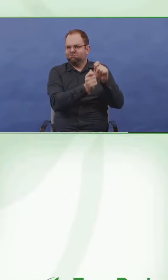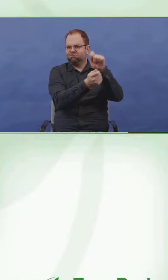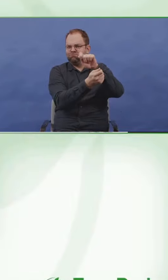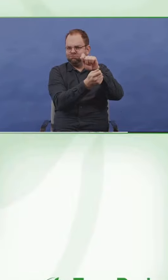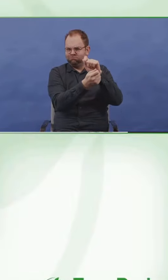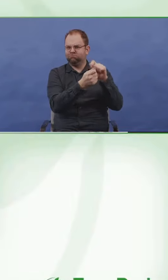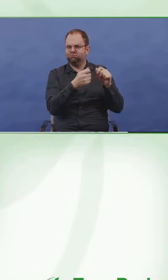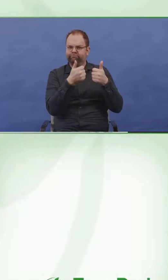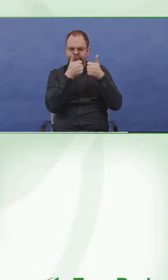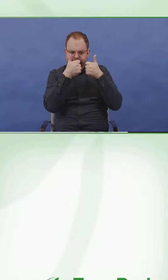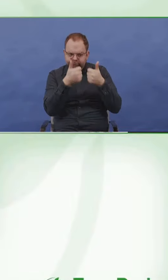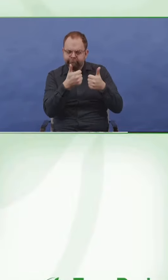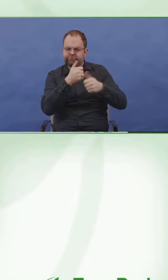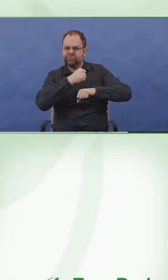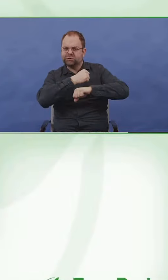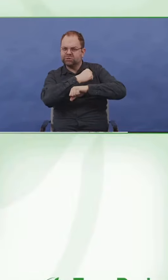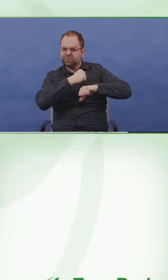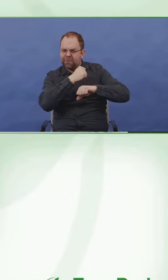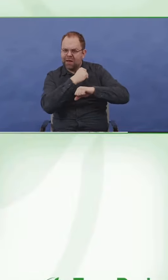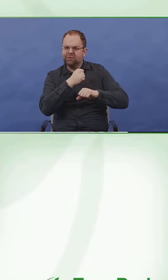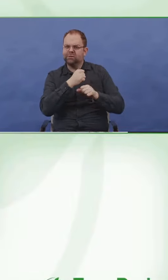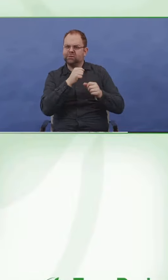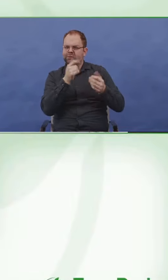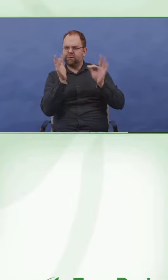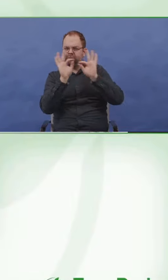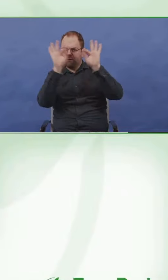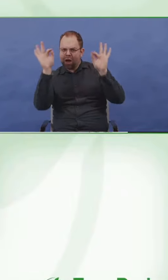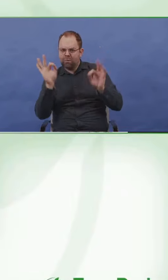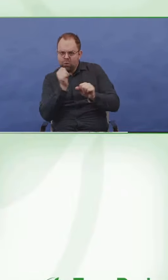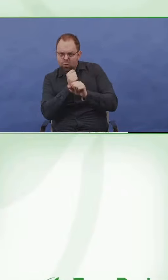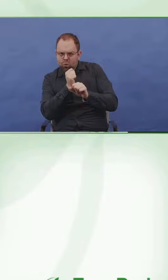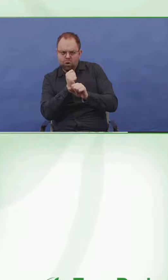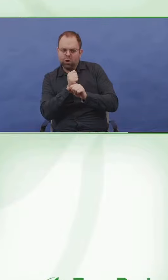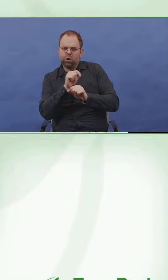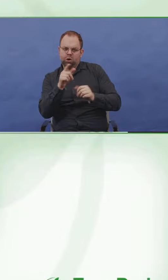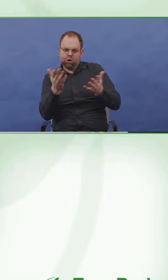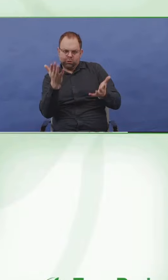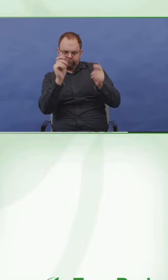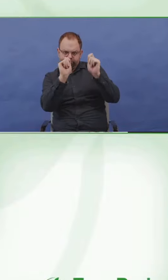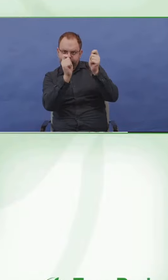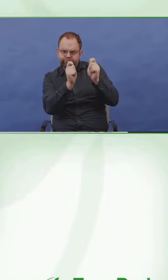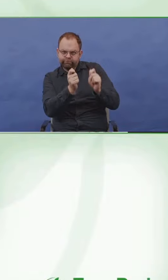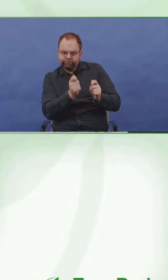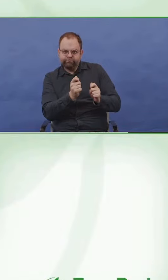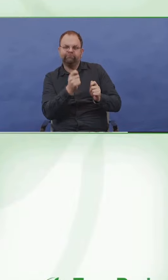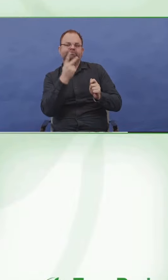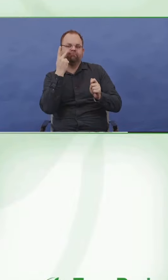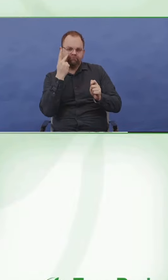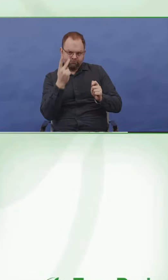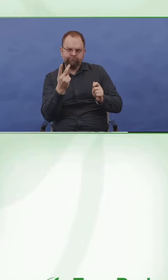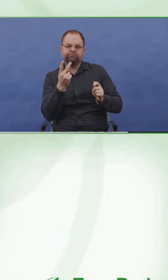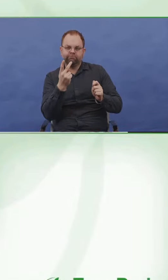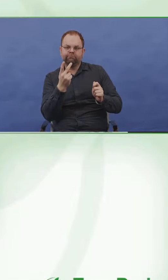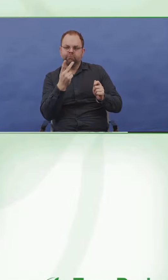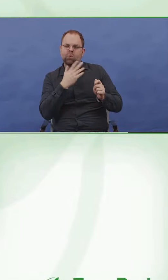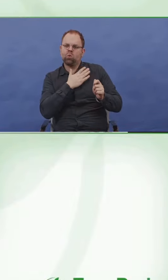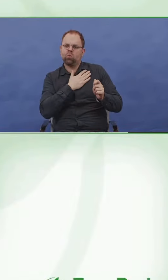This conceptual framework calls for recognition of care as work.